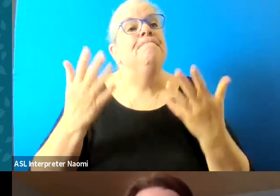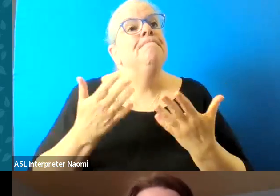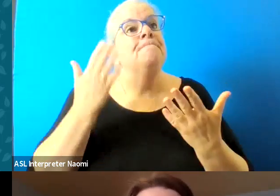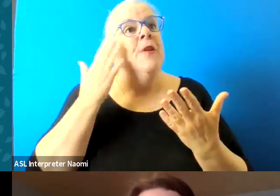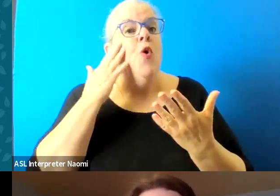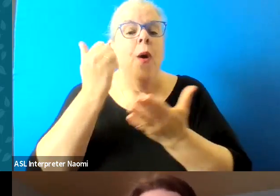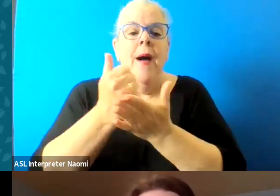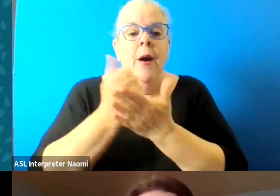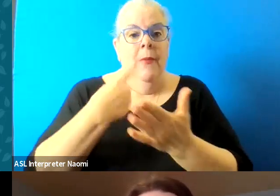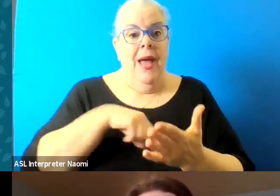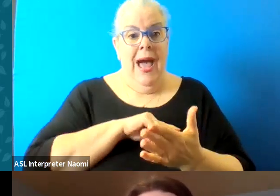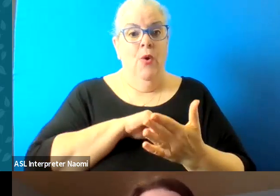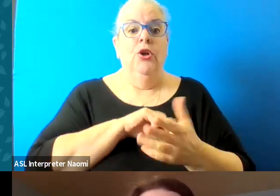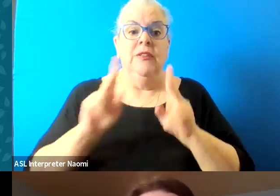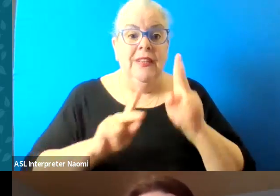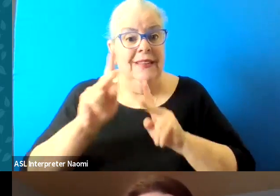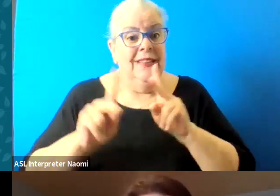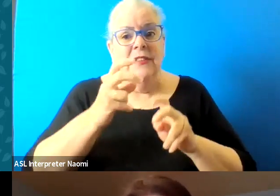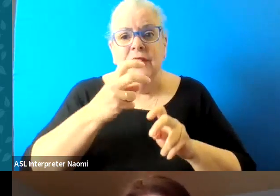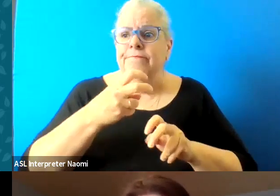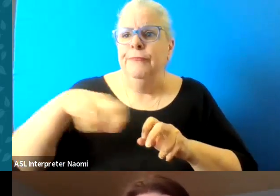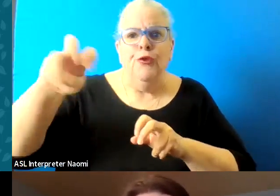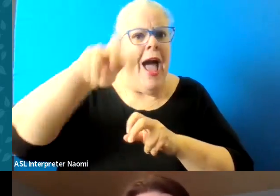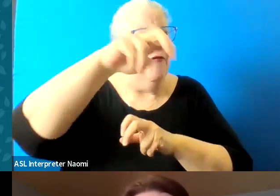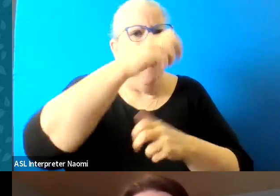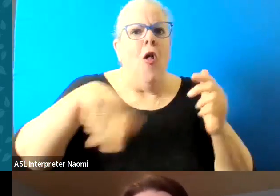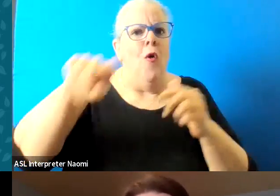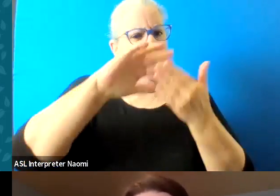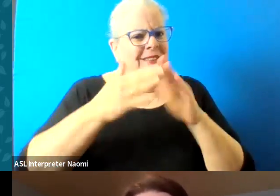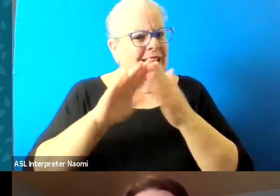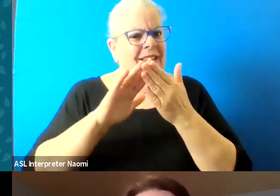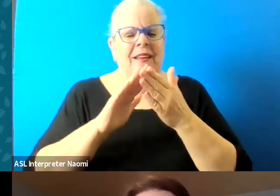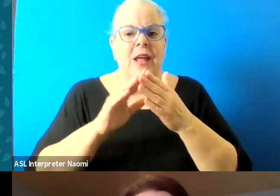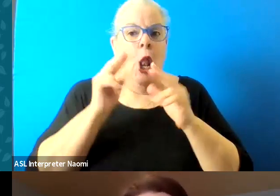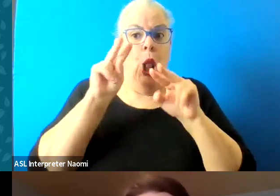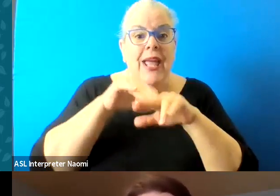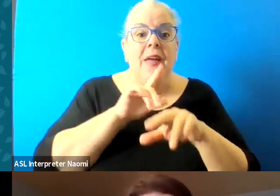help our citizens travel all over the city. So, I mean, just even looking at the actual infrastructure